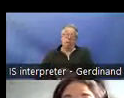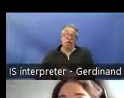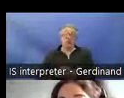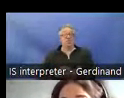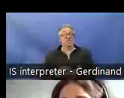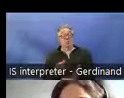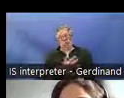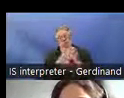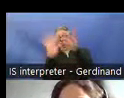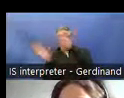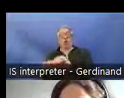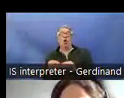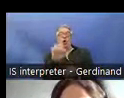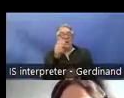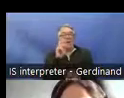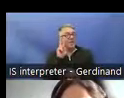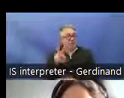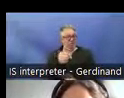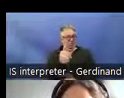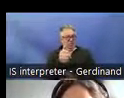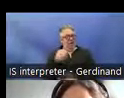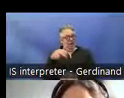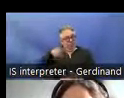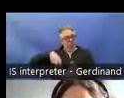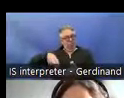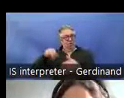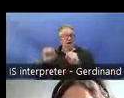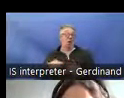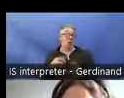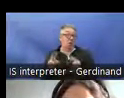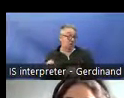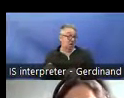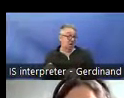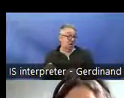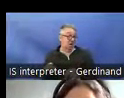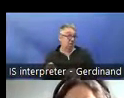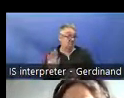You can consult it and I hope it is helpful to, if you especially toward organizations